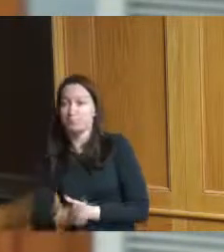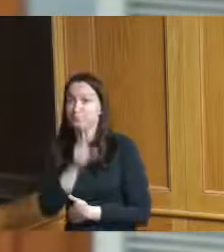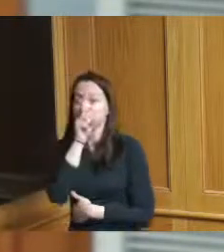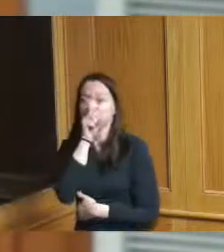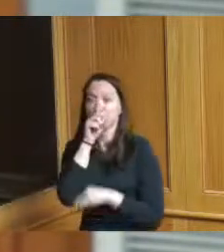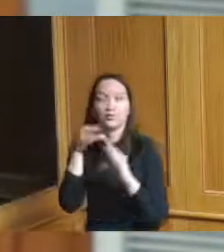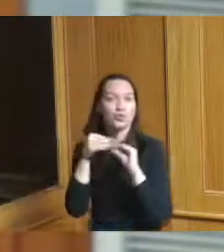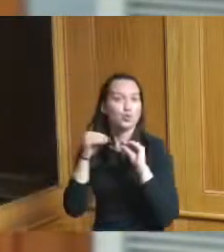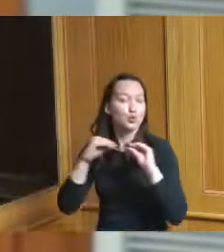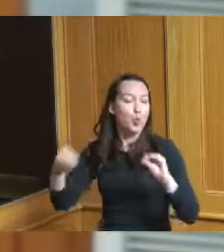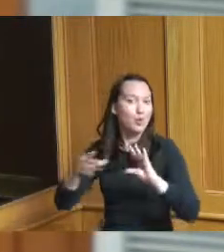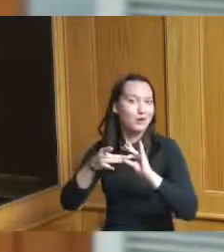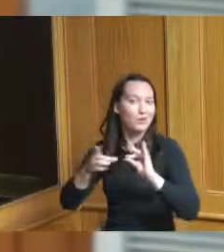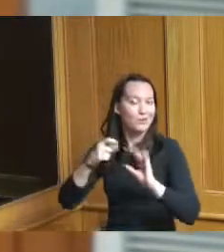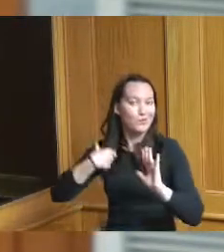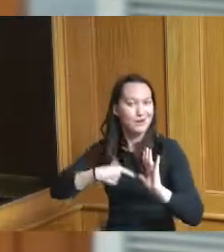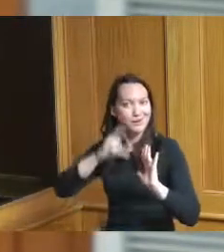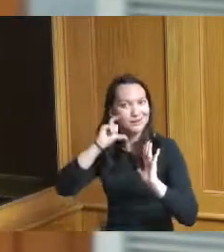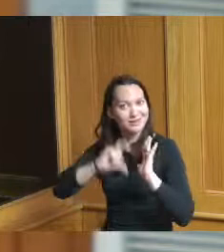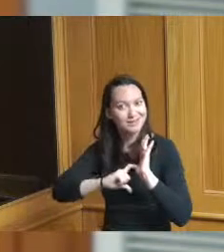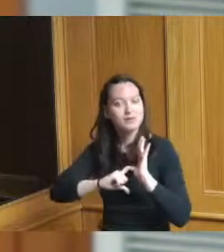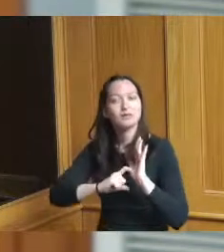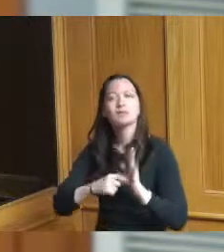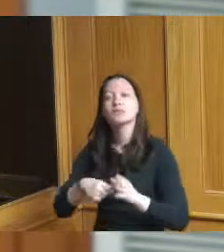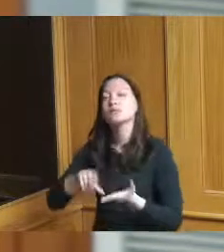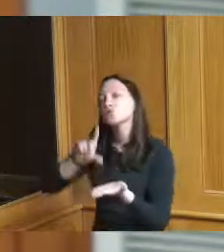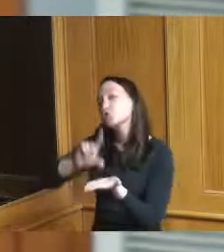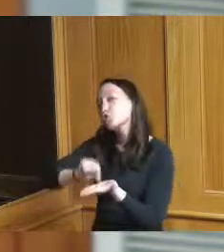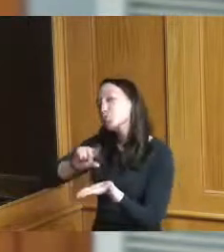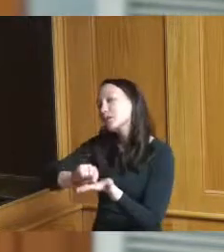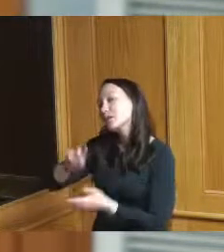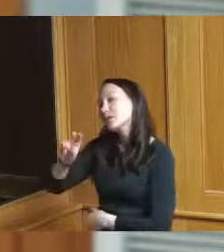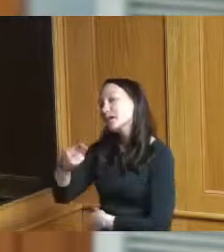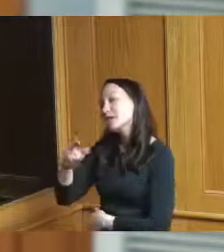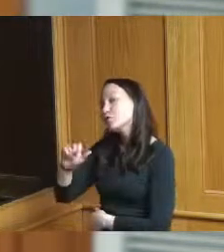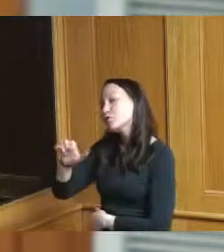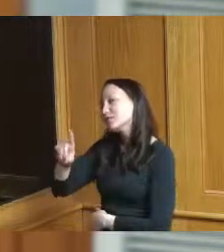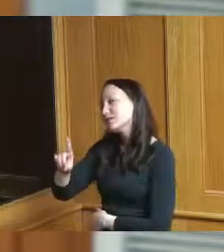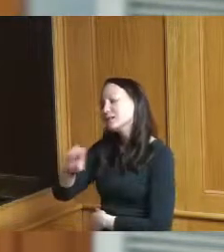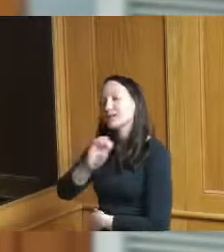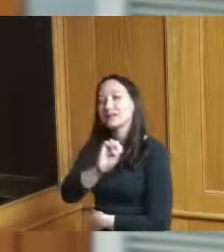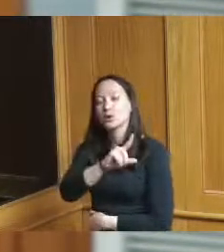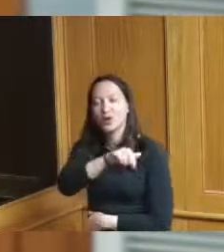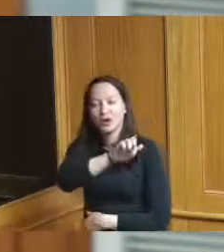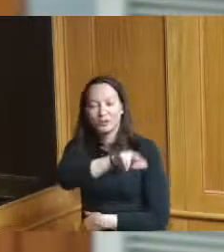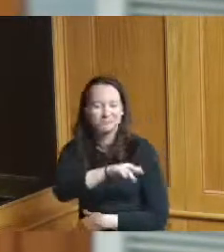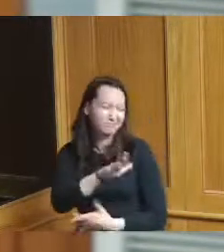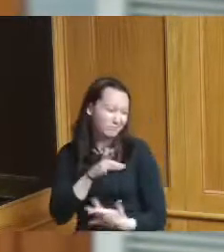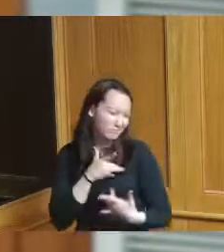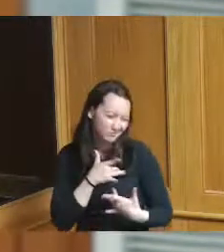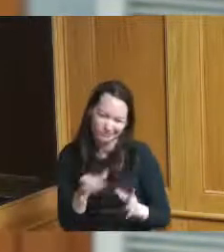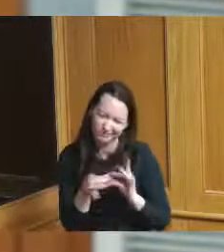even though we did notice in the herald and the enquirer that is fairly typical for this annual